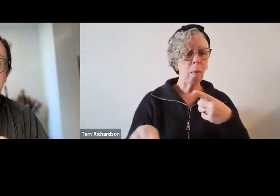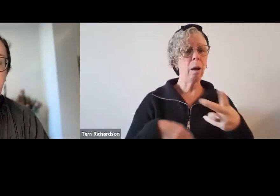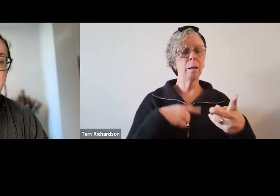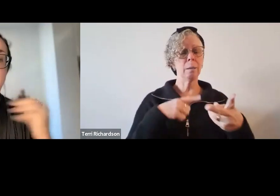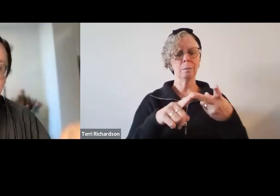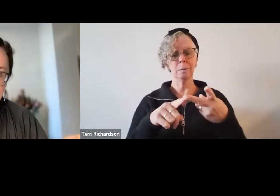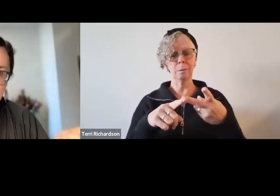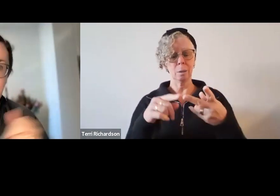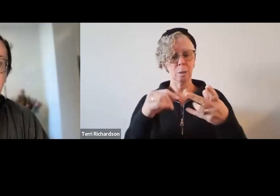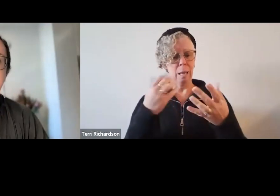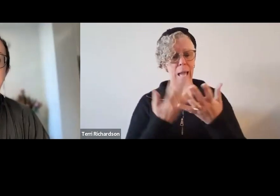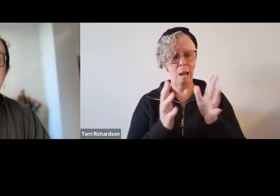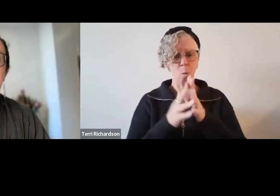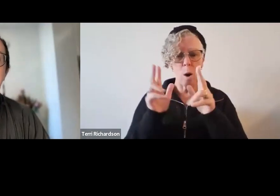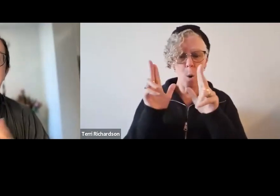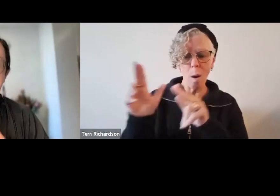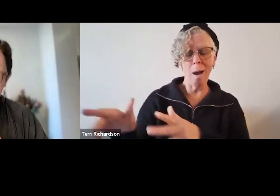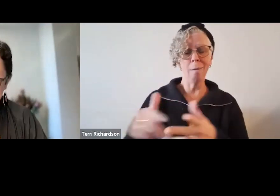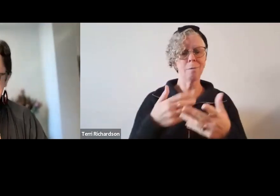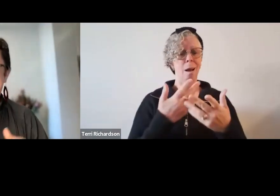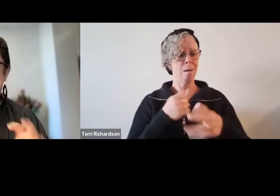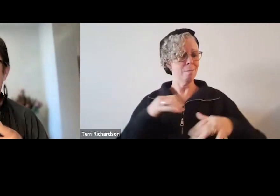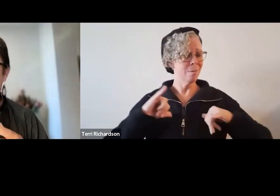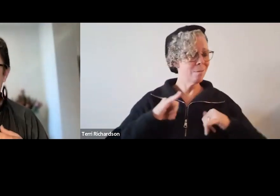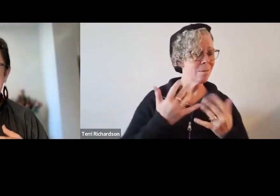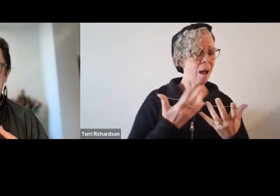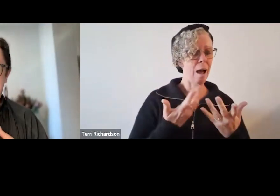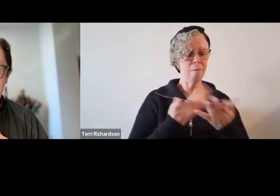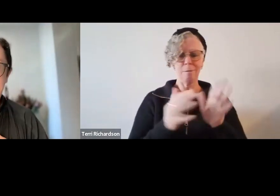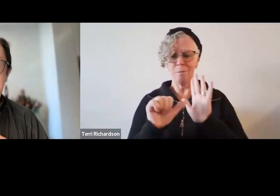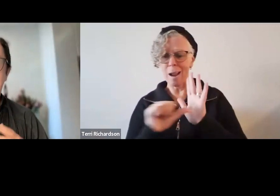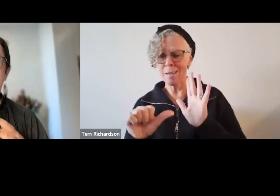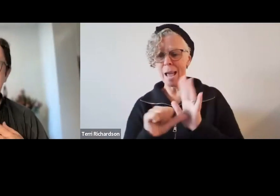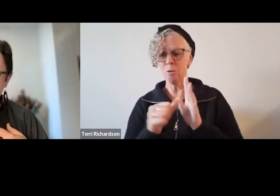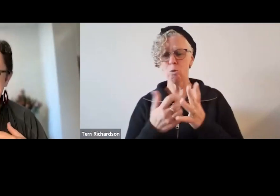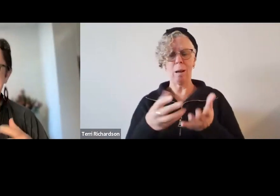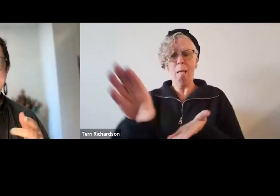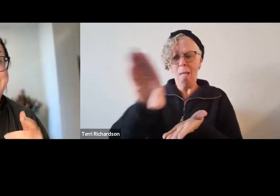duty of care, financial sustainability, often direct fundraising, risk management,